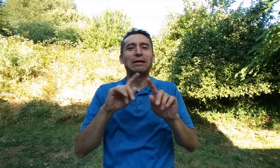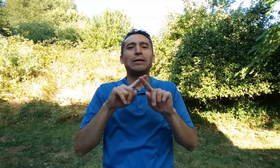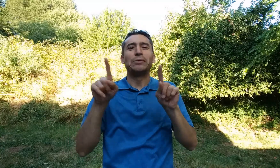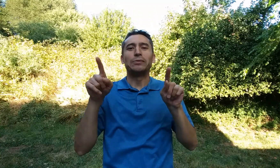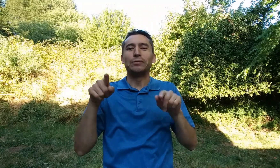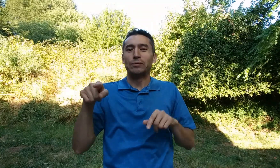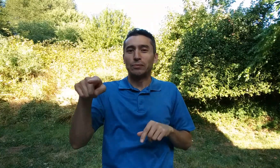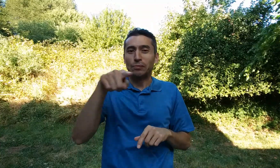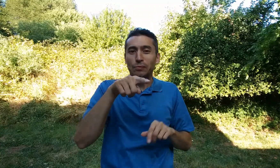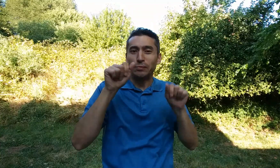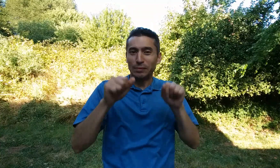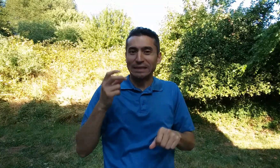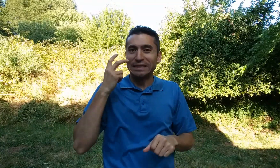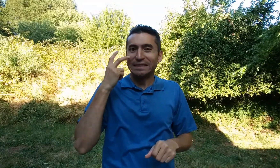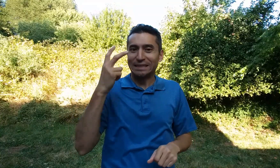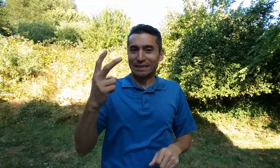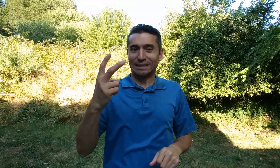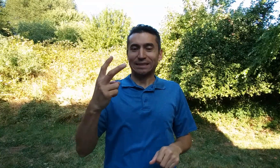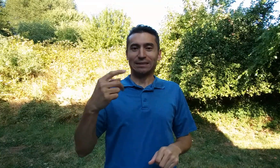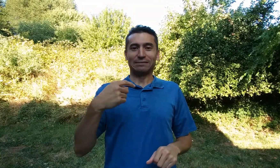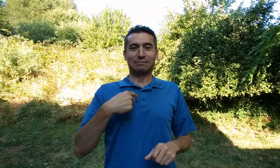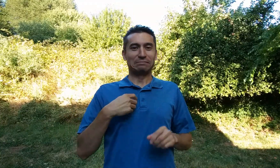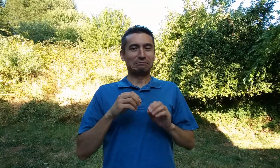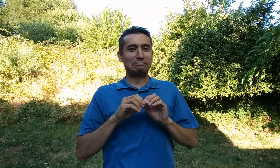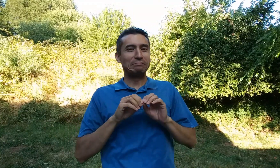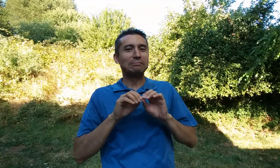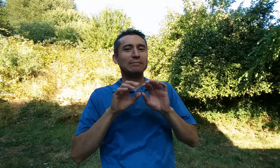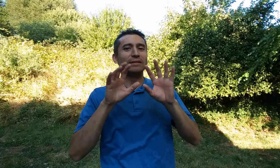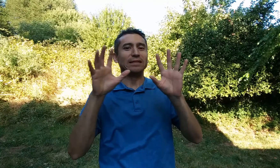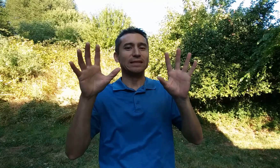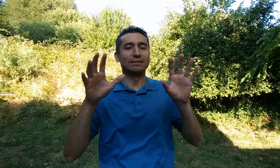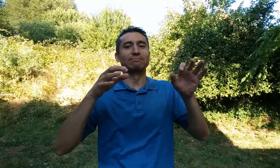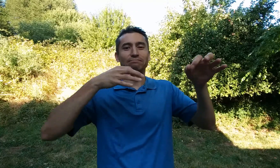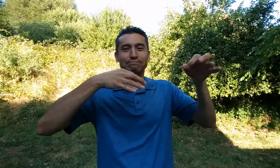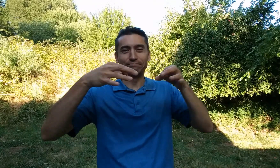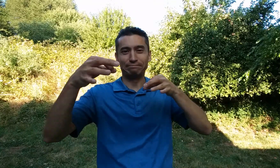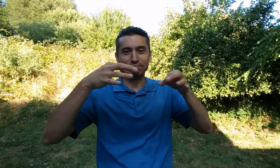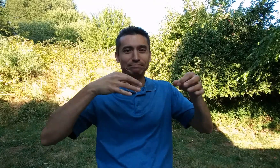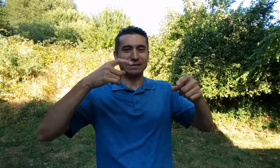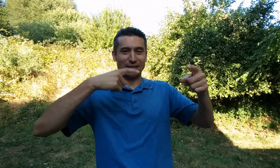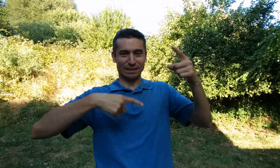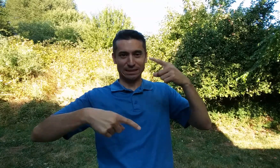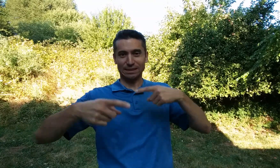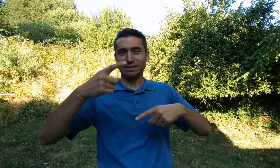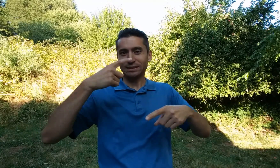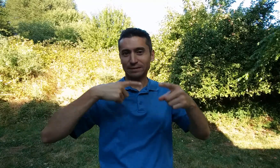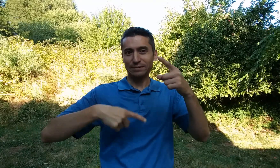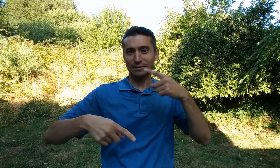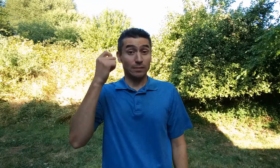But instead, students will be able to see my face clearly.